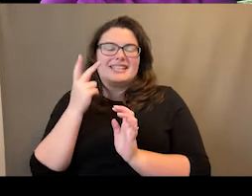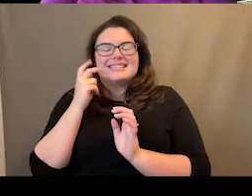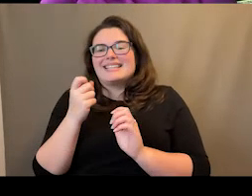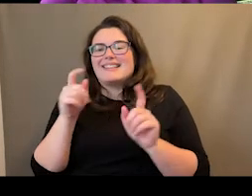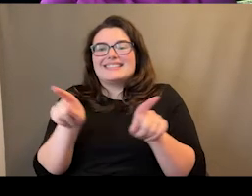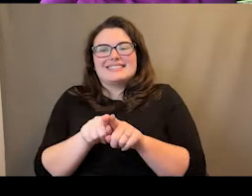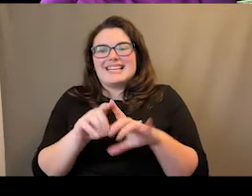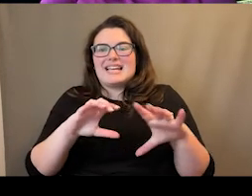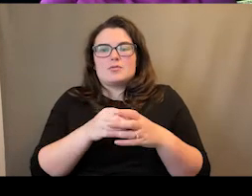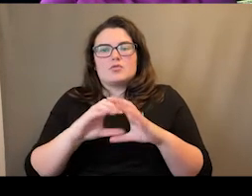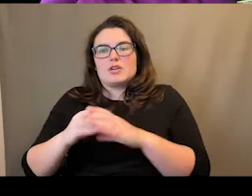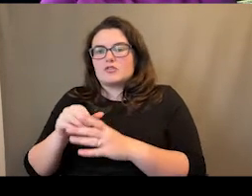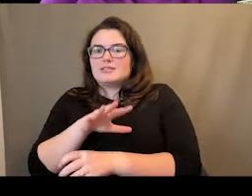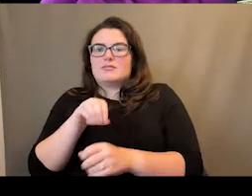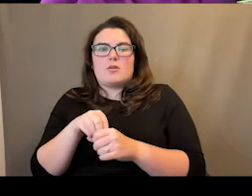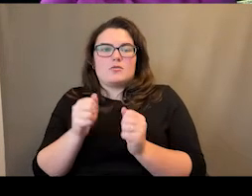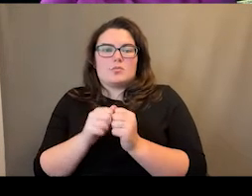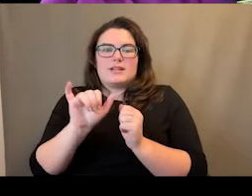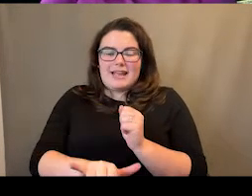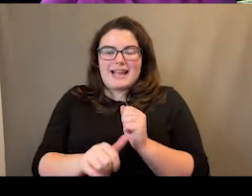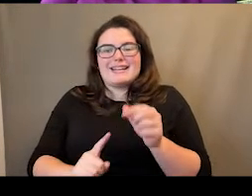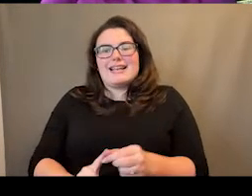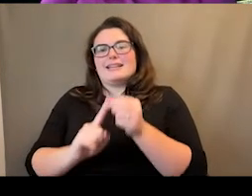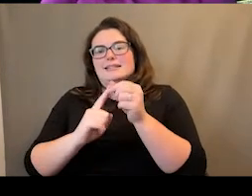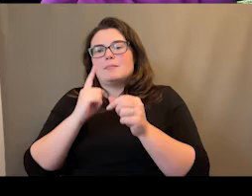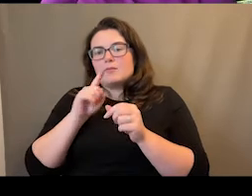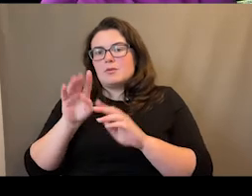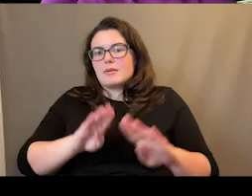in that with the exception of biological sciences.